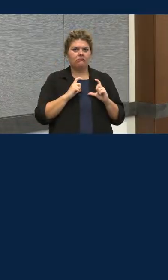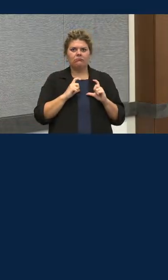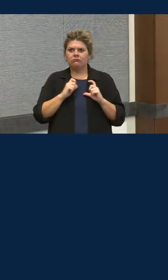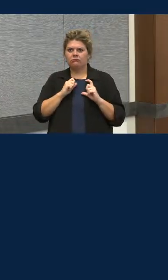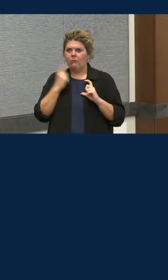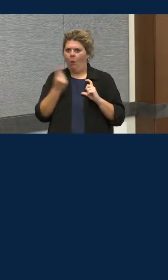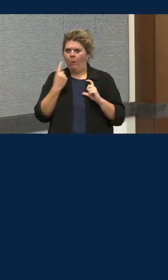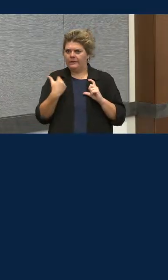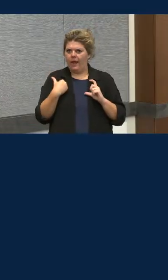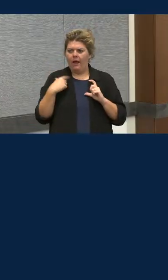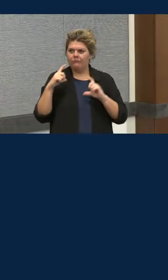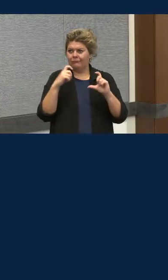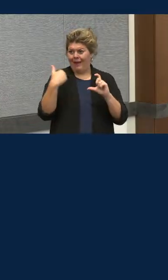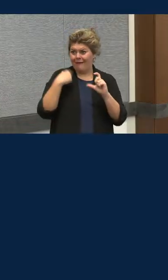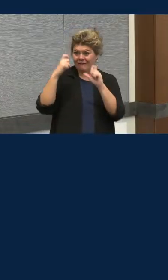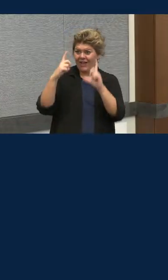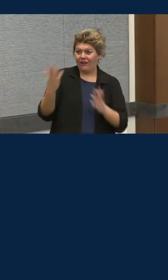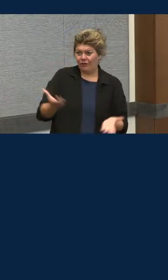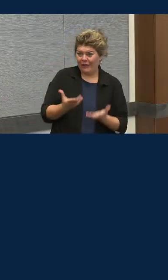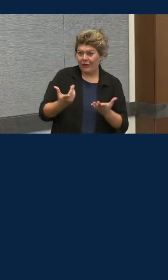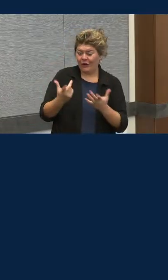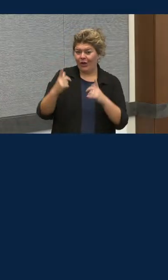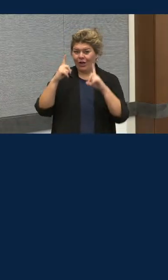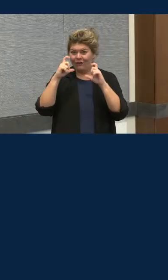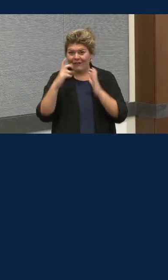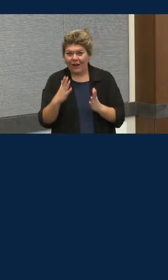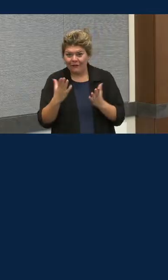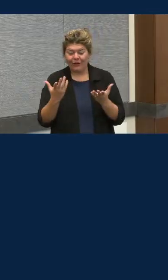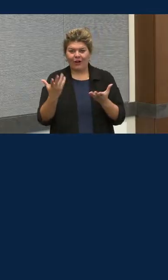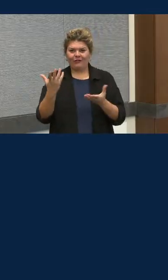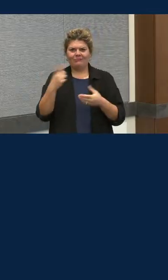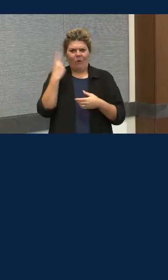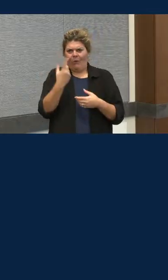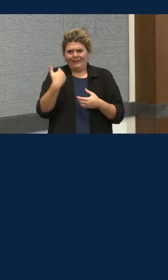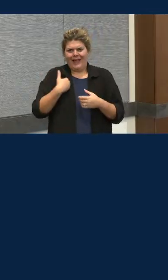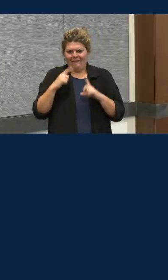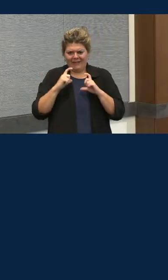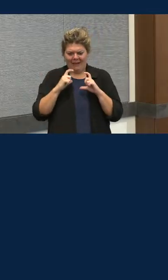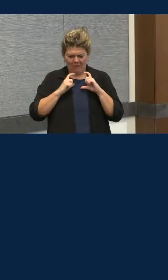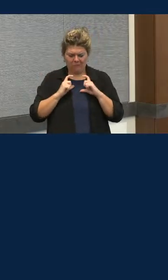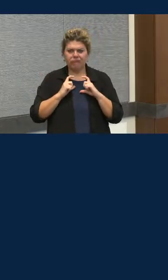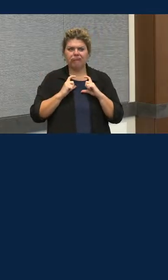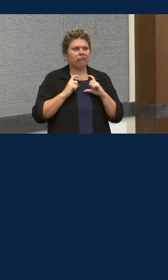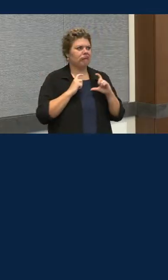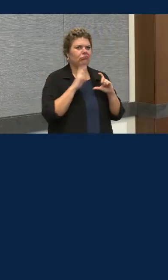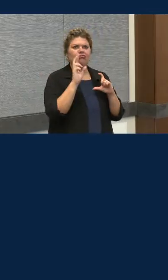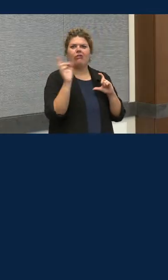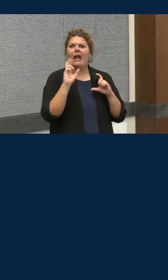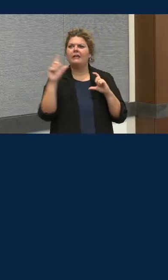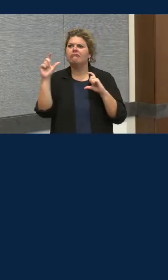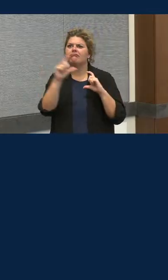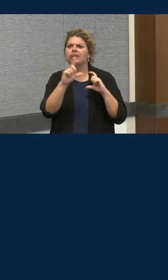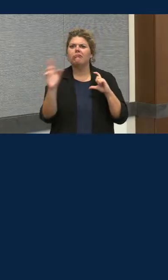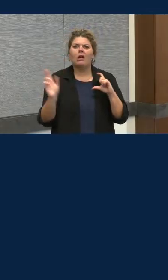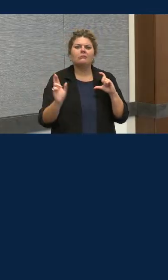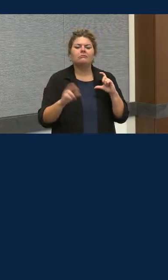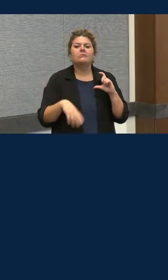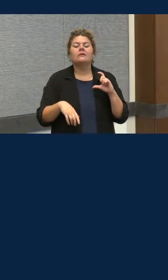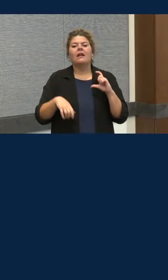camera with you all the time and one in the audience here. And